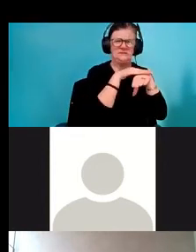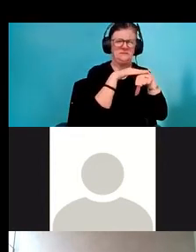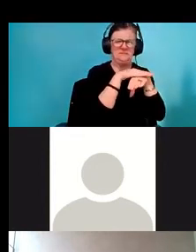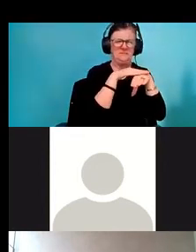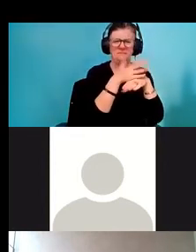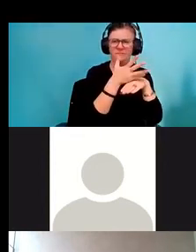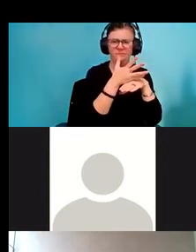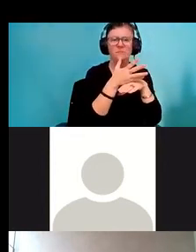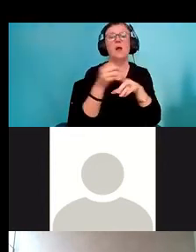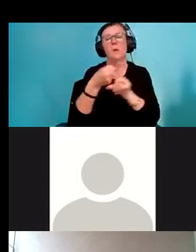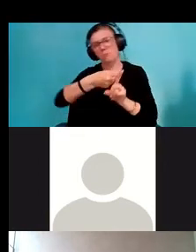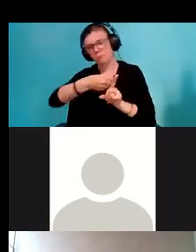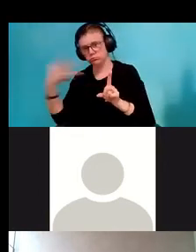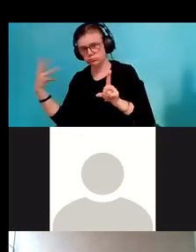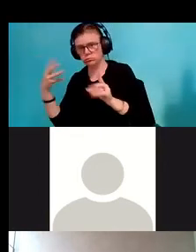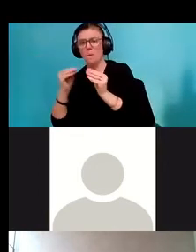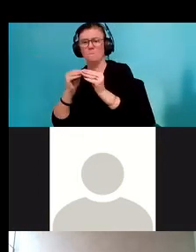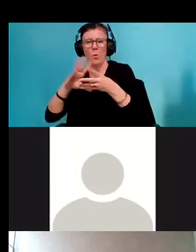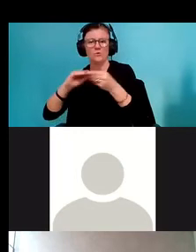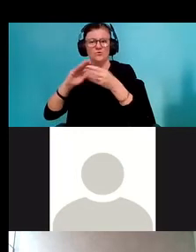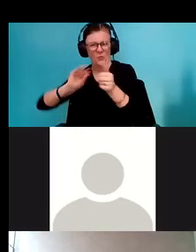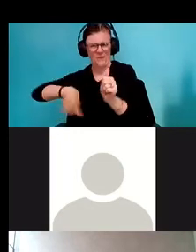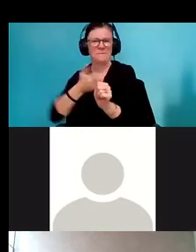and 136 victims served could possibly